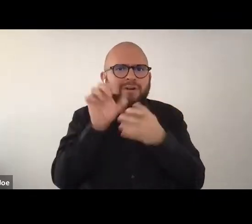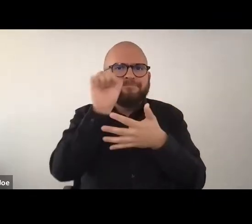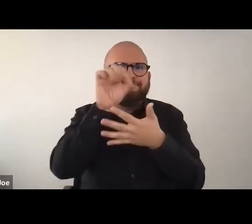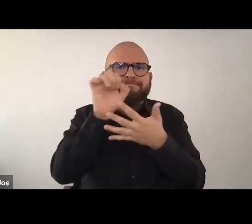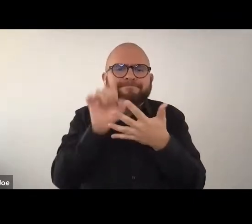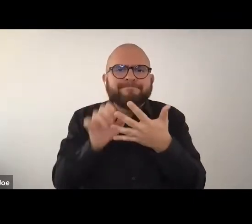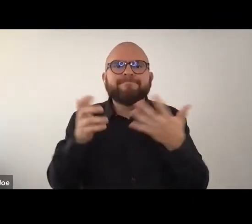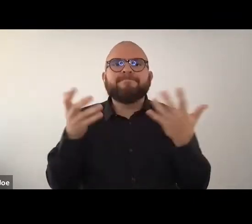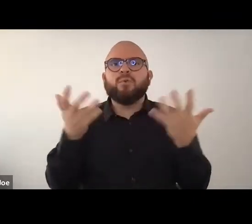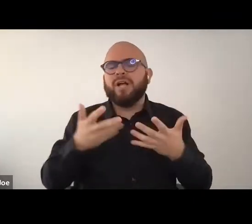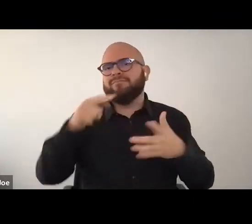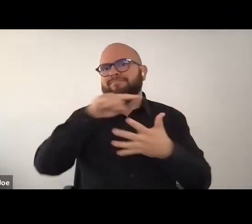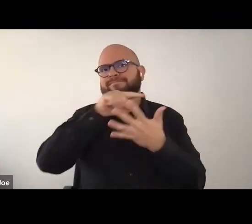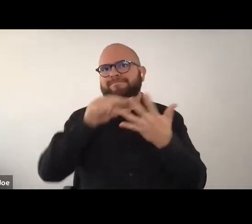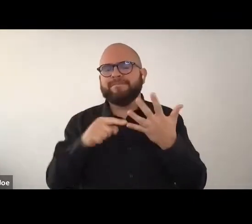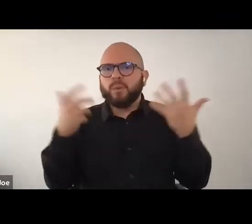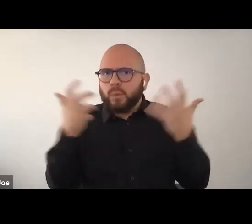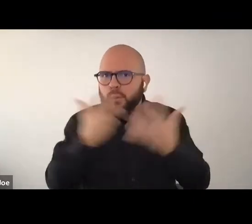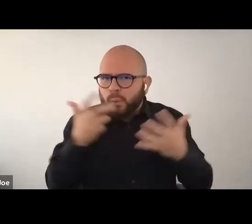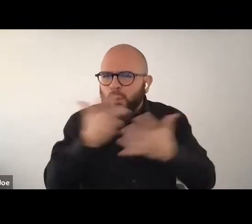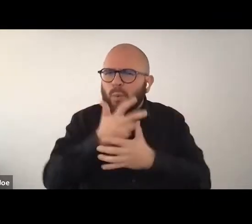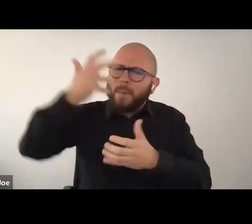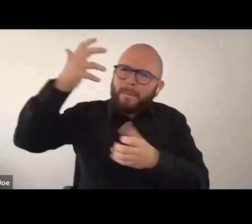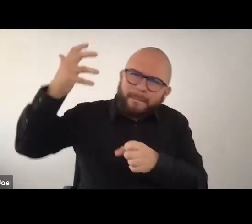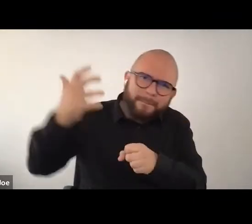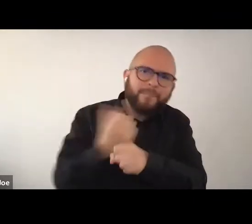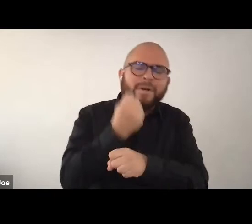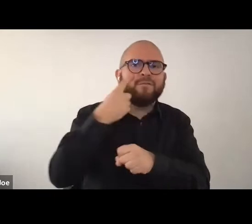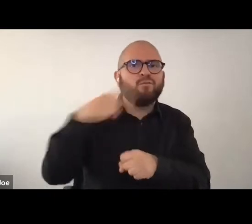are a massive win for members with a host of benefits,